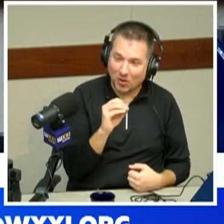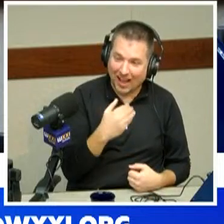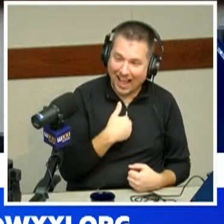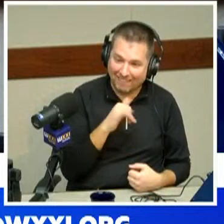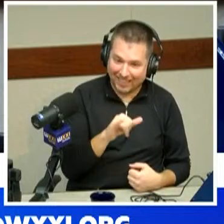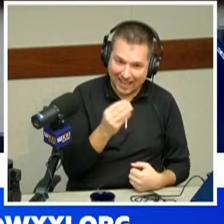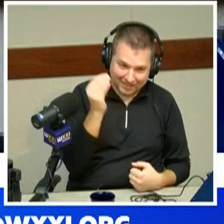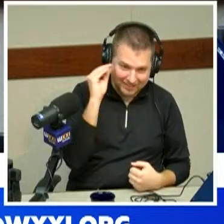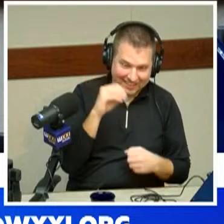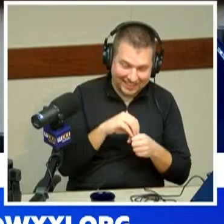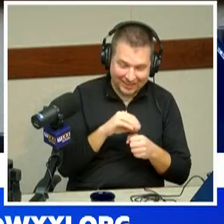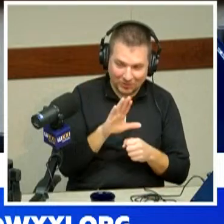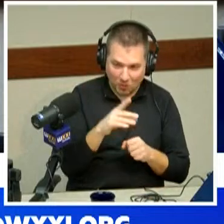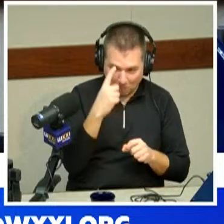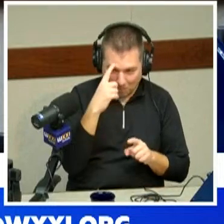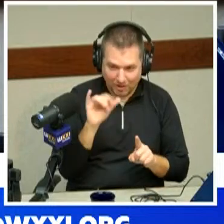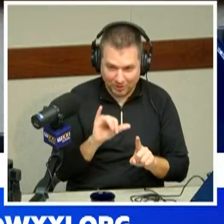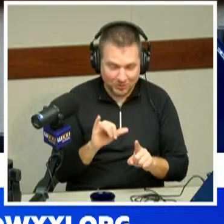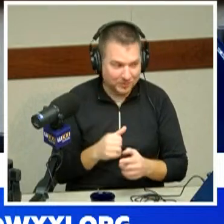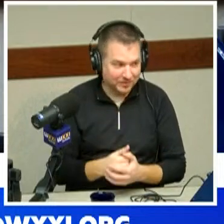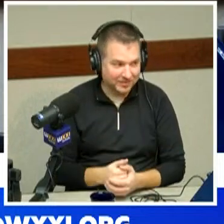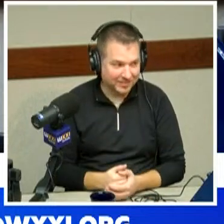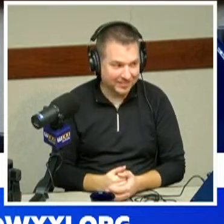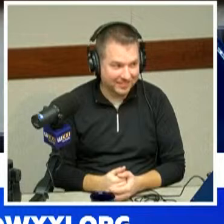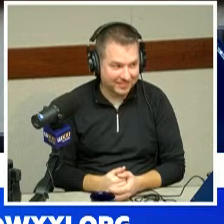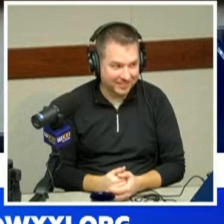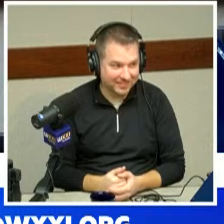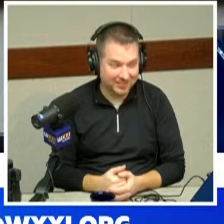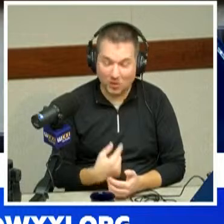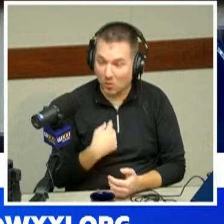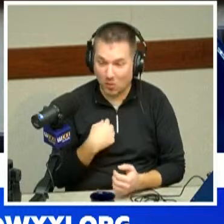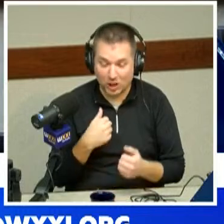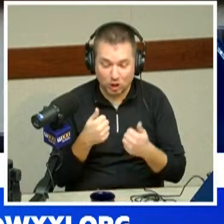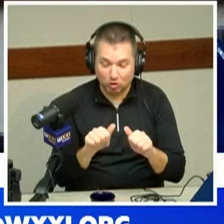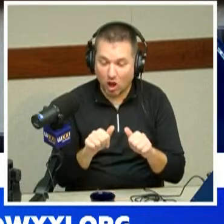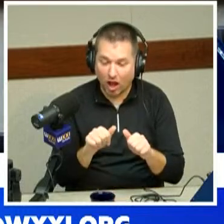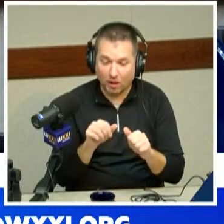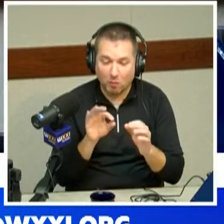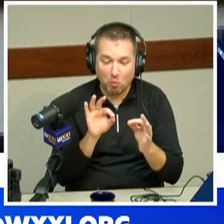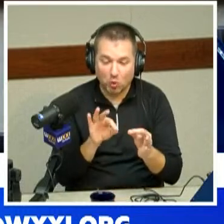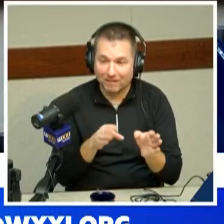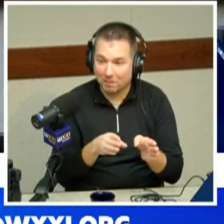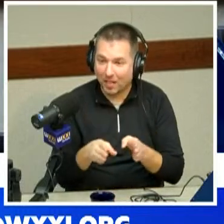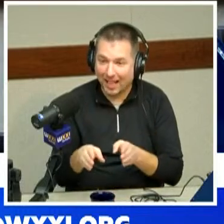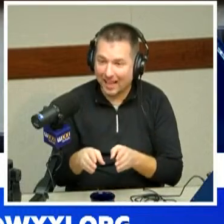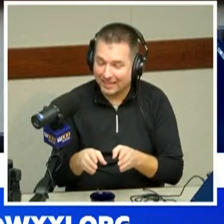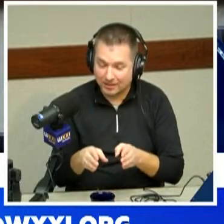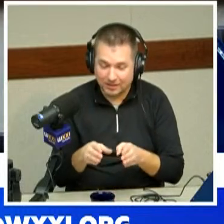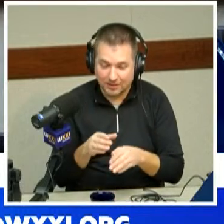your mind um that you know we can we can try to lay out the perfect plan but um children